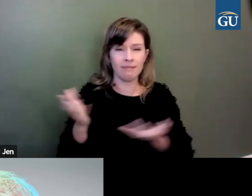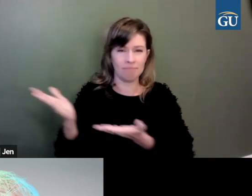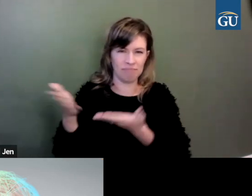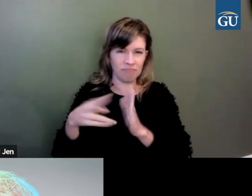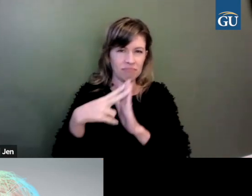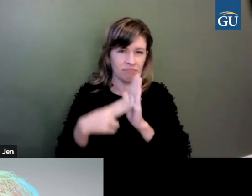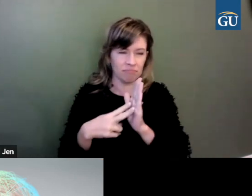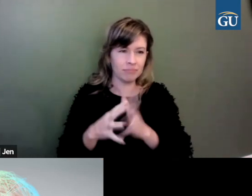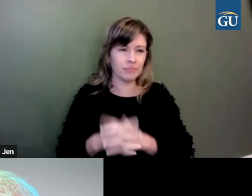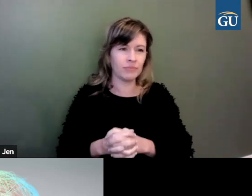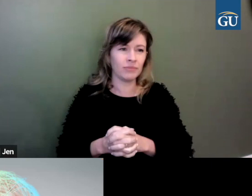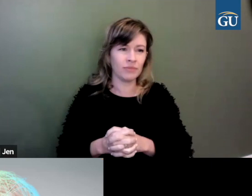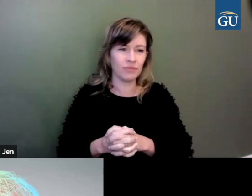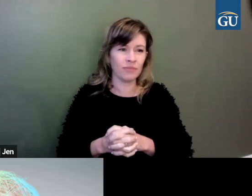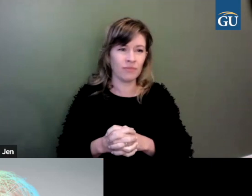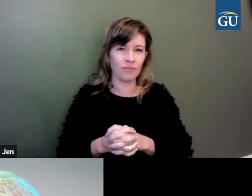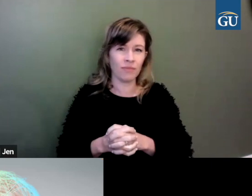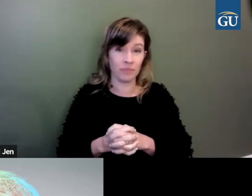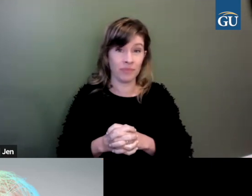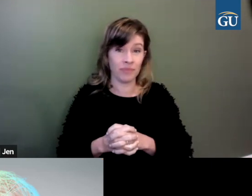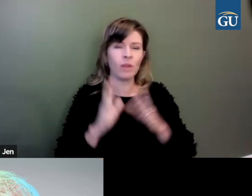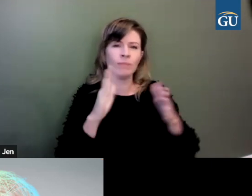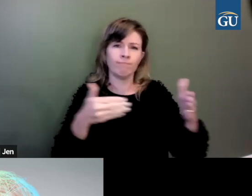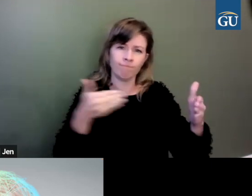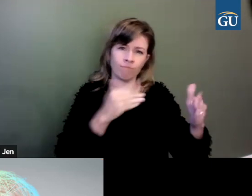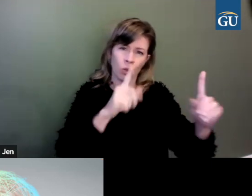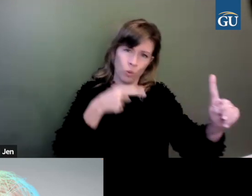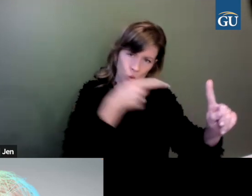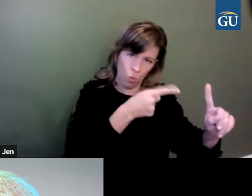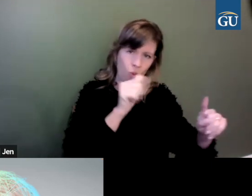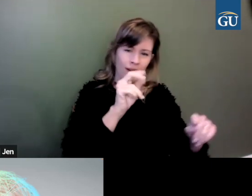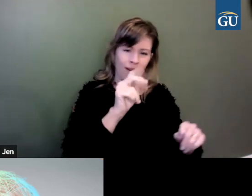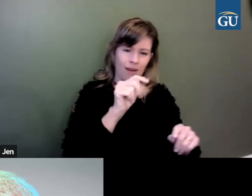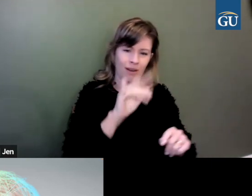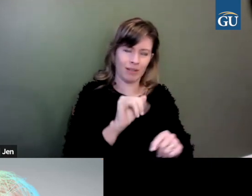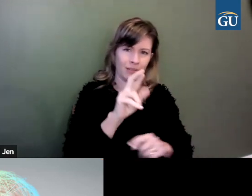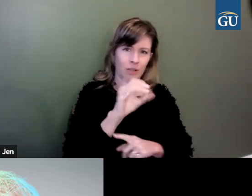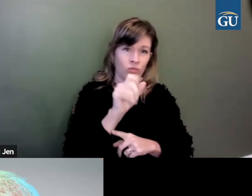neuroscience." And just briefly, I just want to say I' m using the